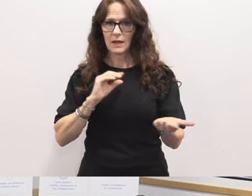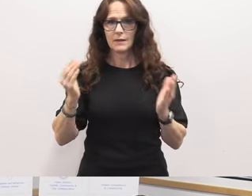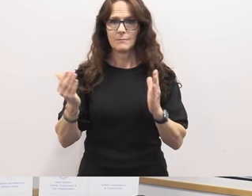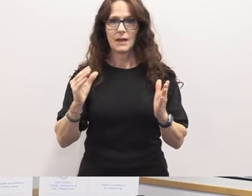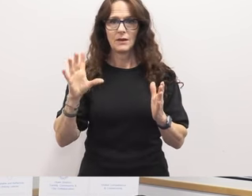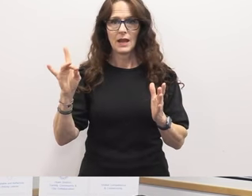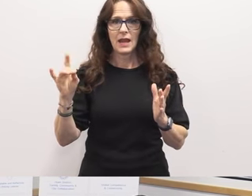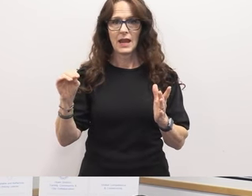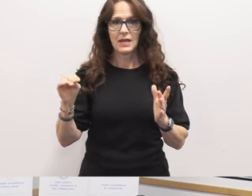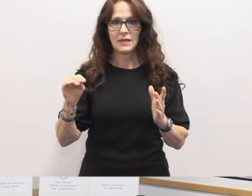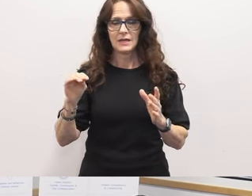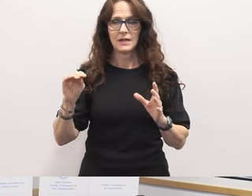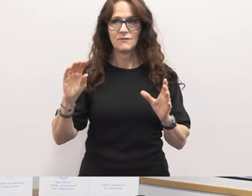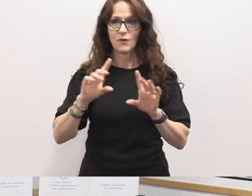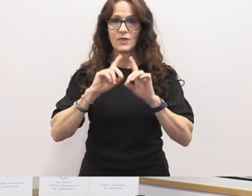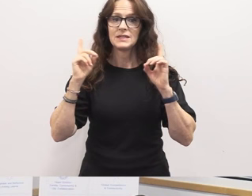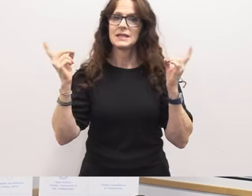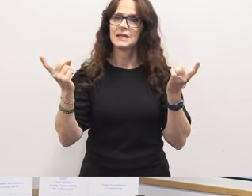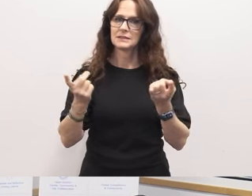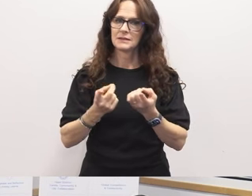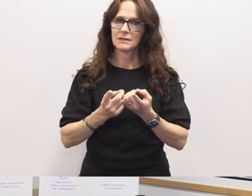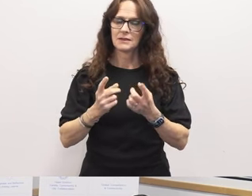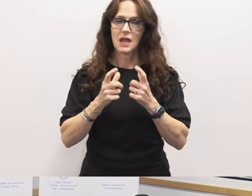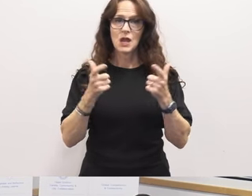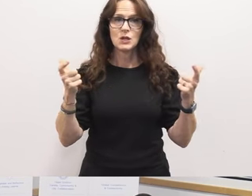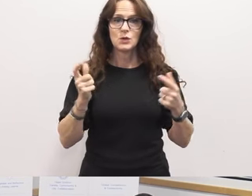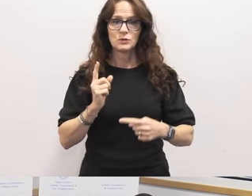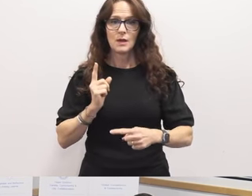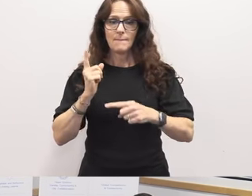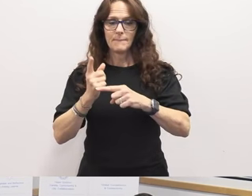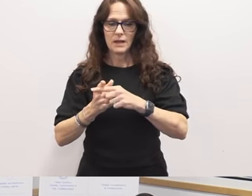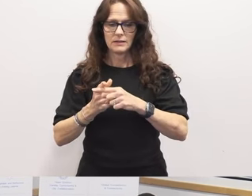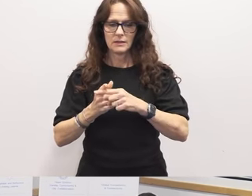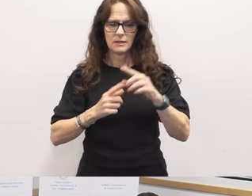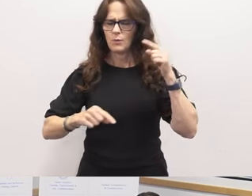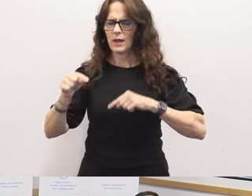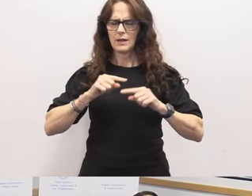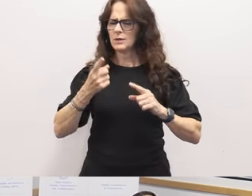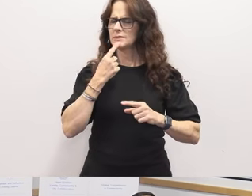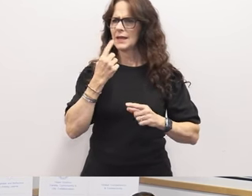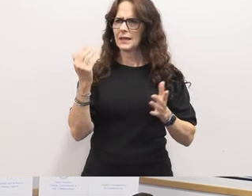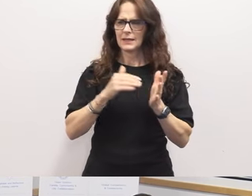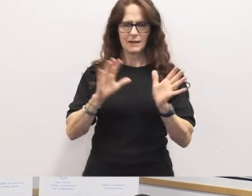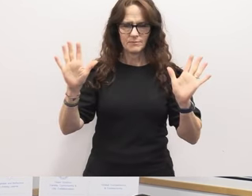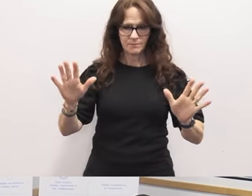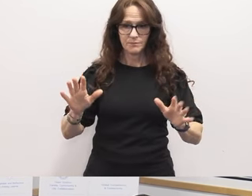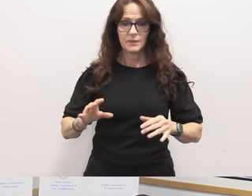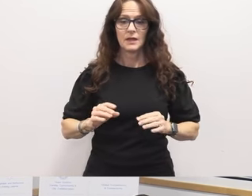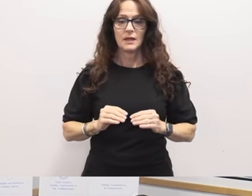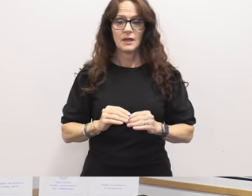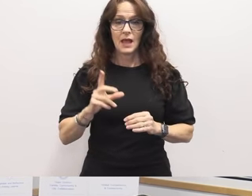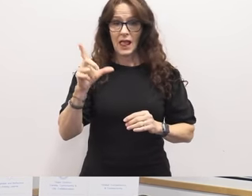So that's a huge positive outlier. Can you say that one more time, Ms. Madrigal? Sure.